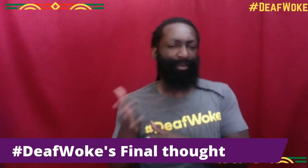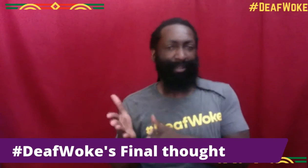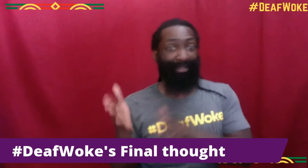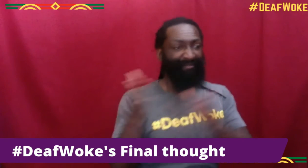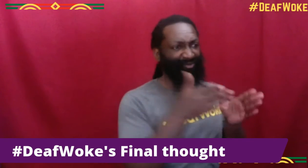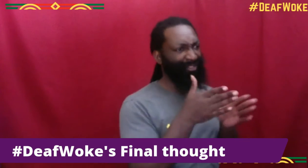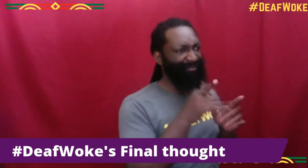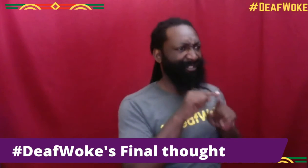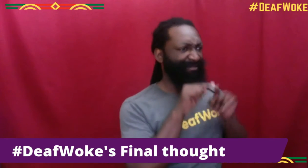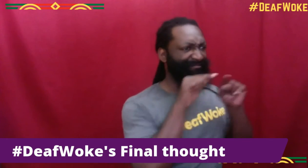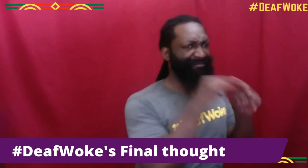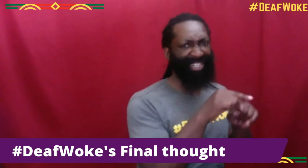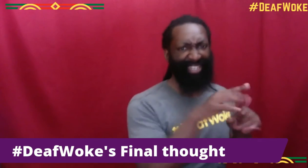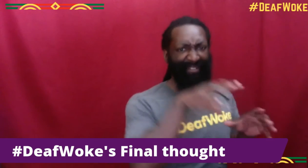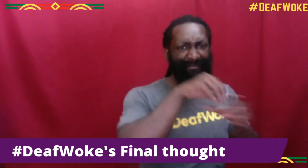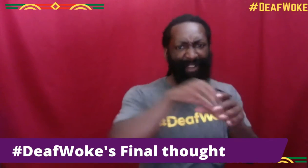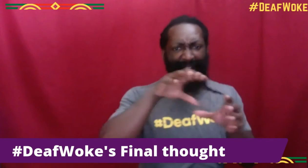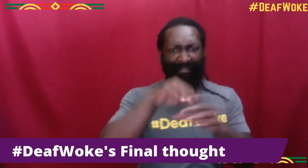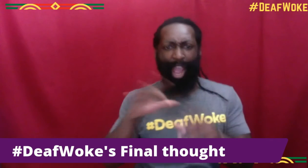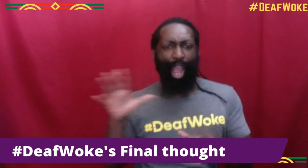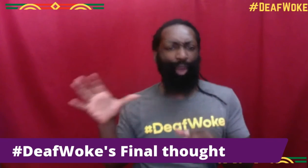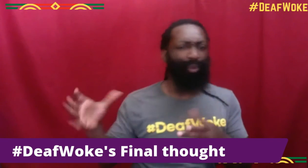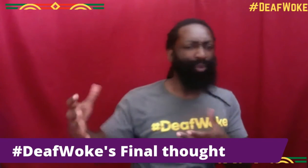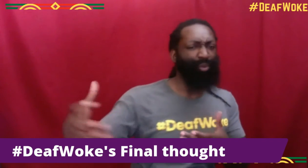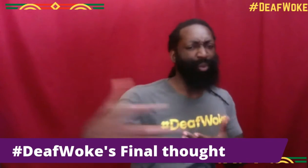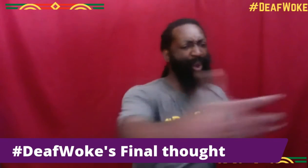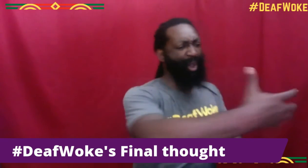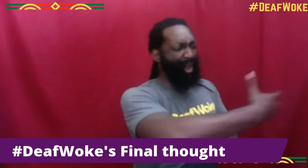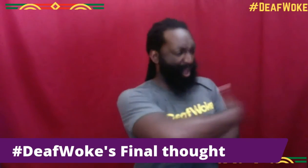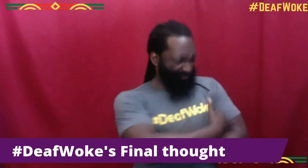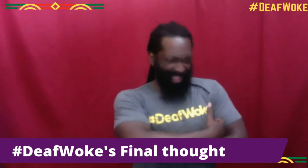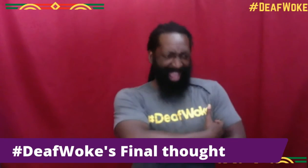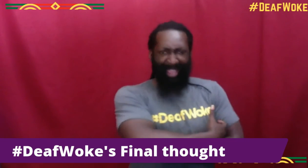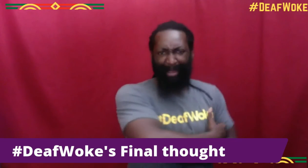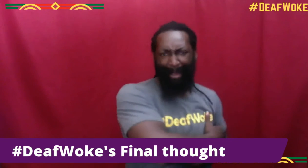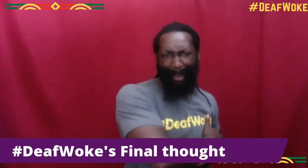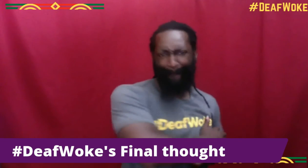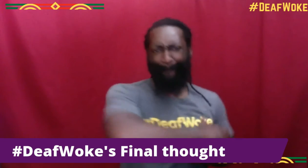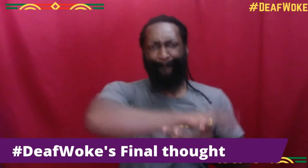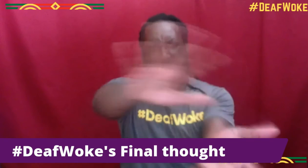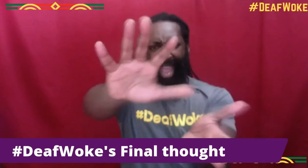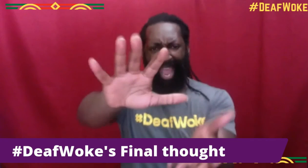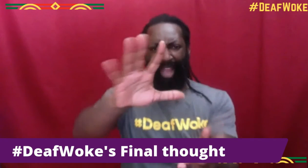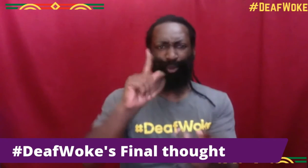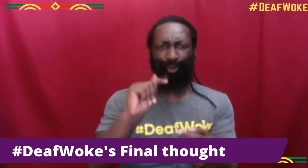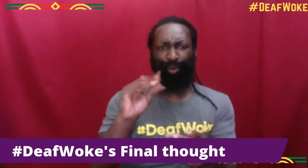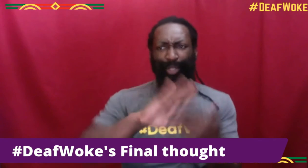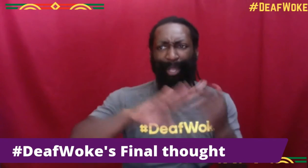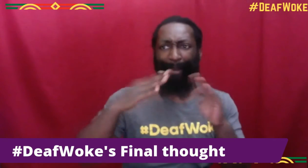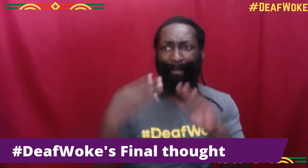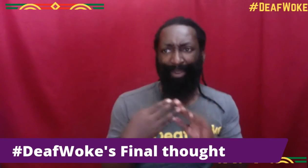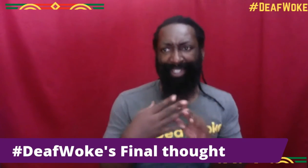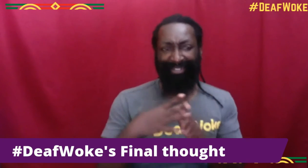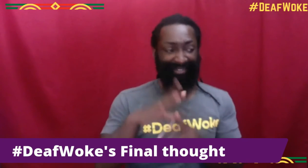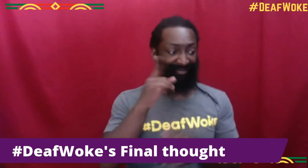and you change and you develop something new and you get involved in something else.